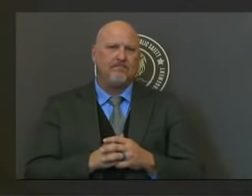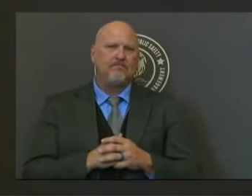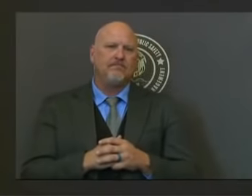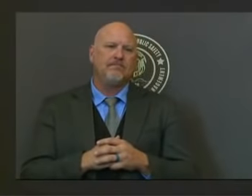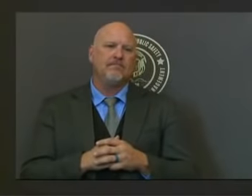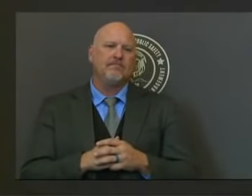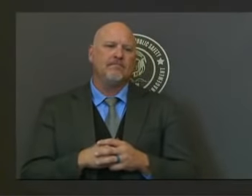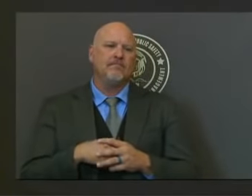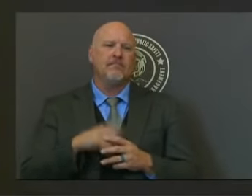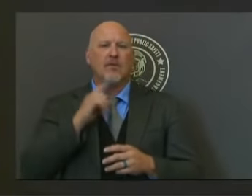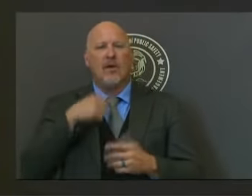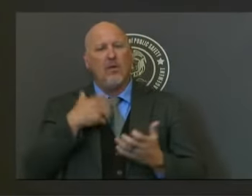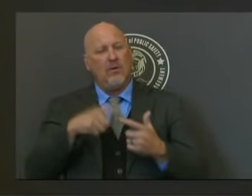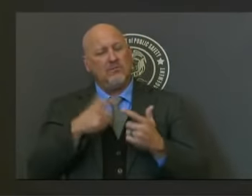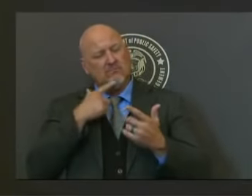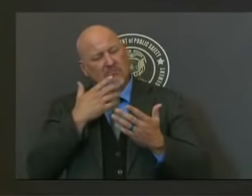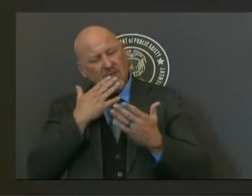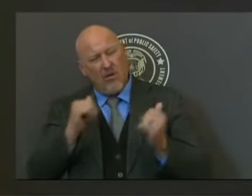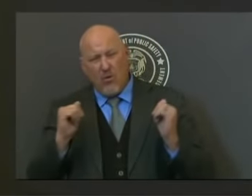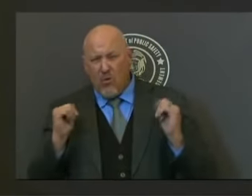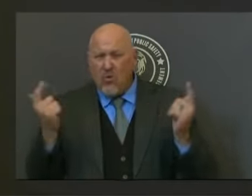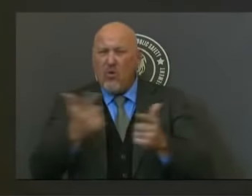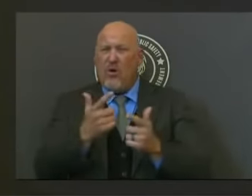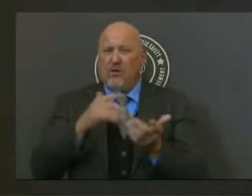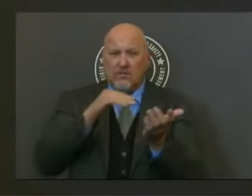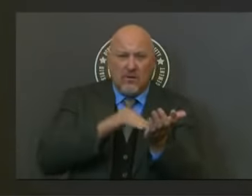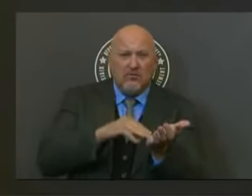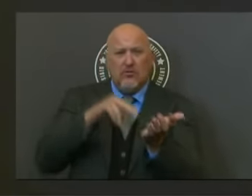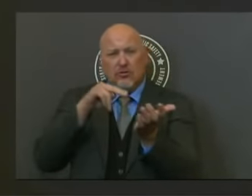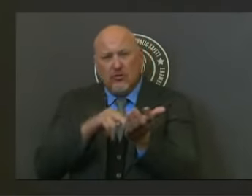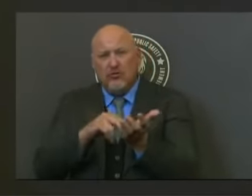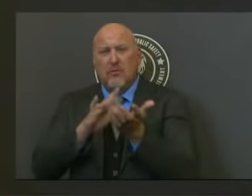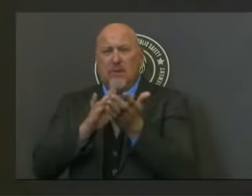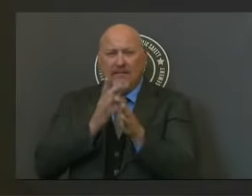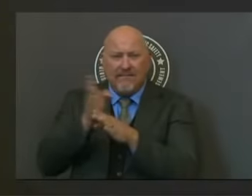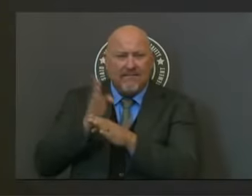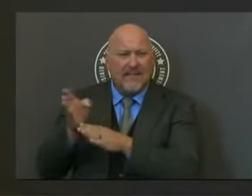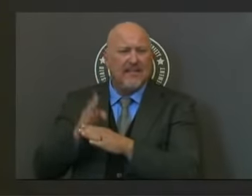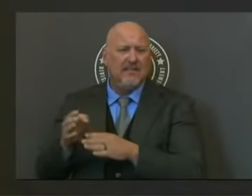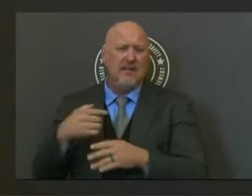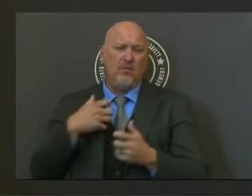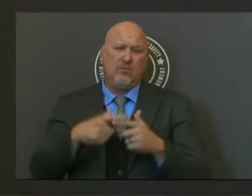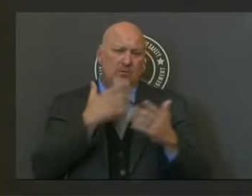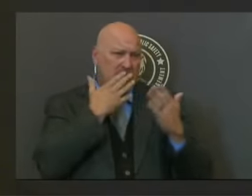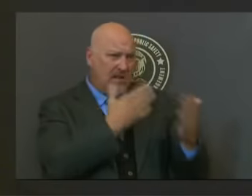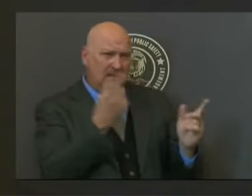difficult time thank you Dr don is our state